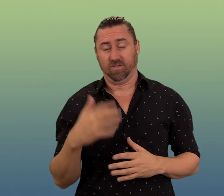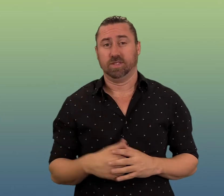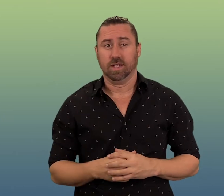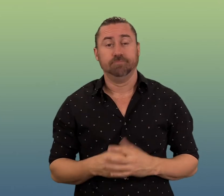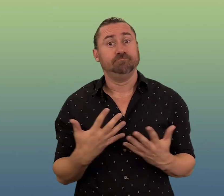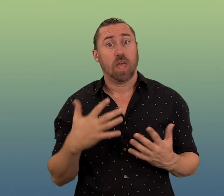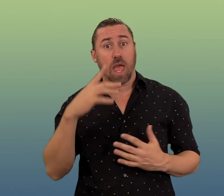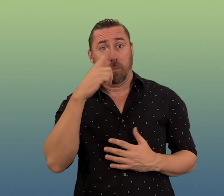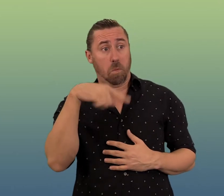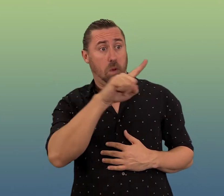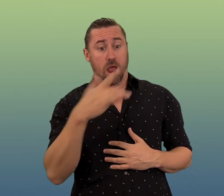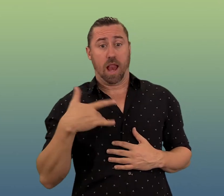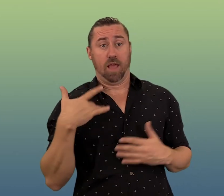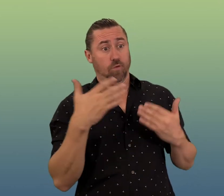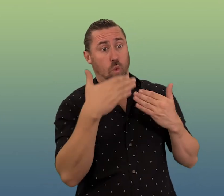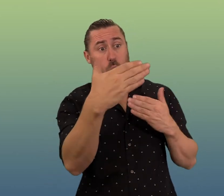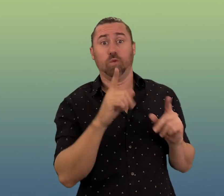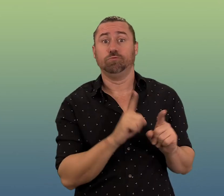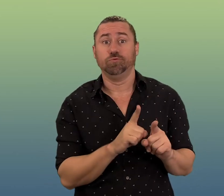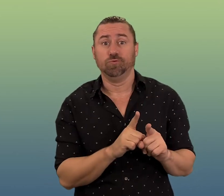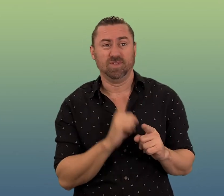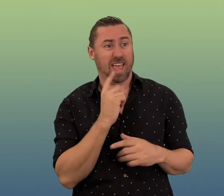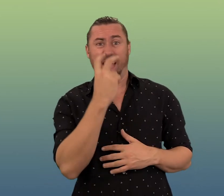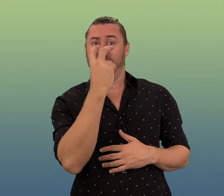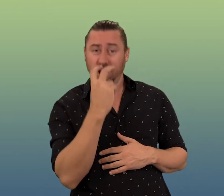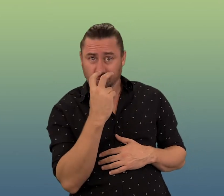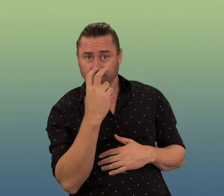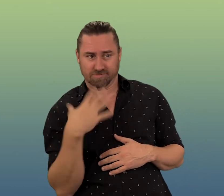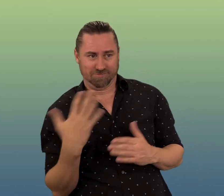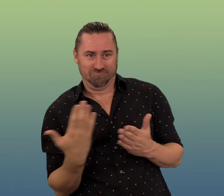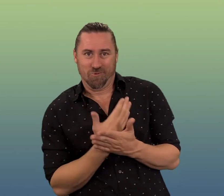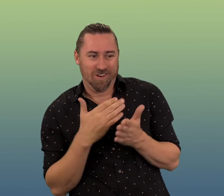people are living longer. And with age the requirement for assistance